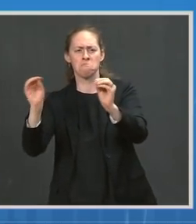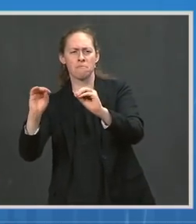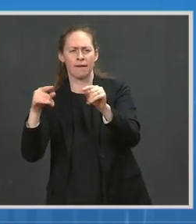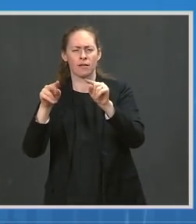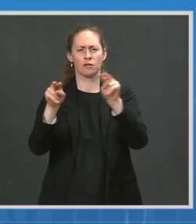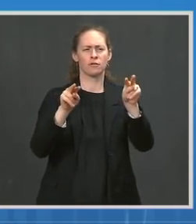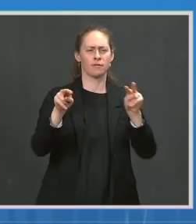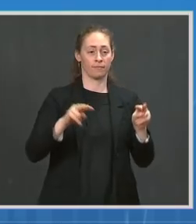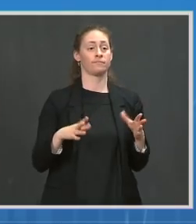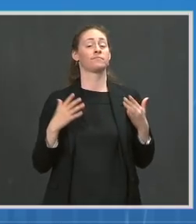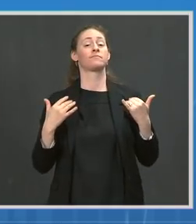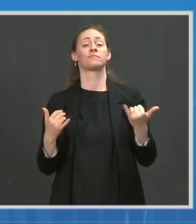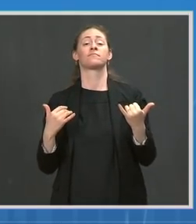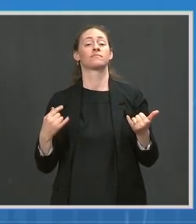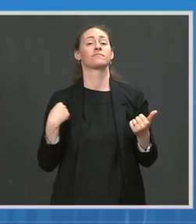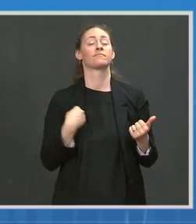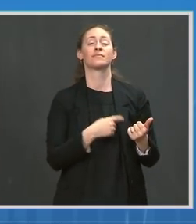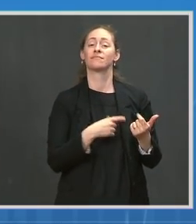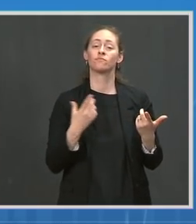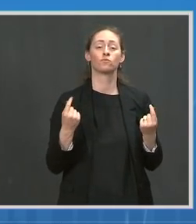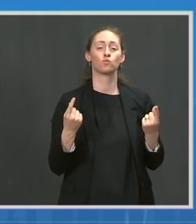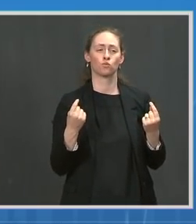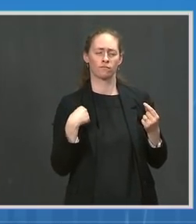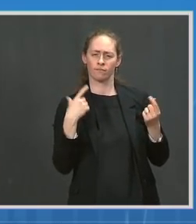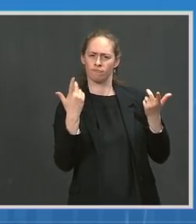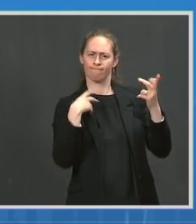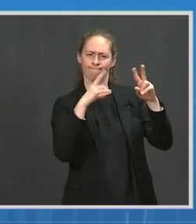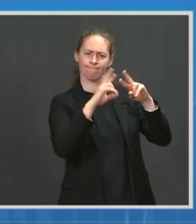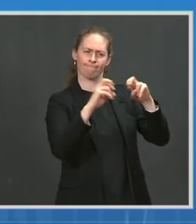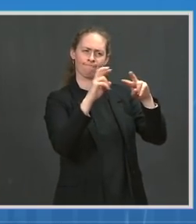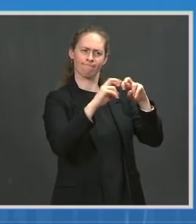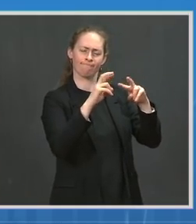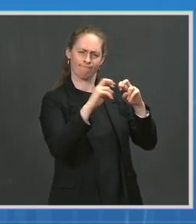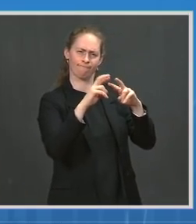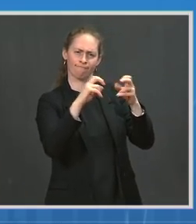And we're doing the data analysis right now, and I'm hoping to get back in touch with you.